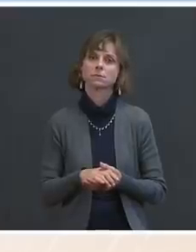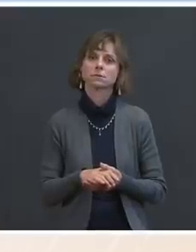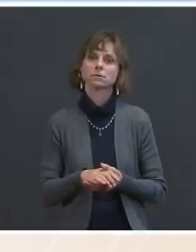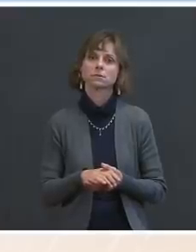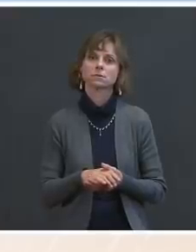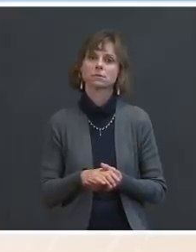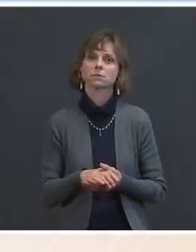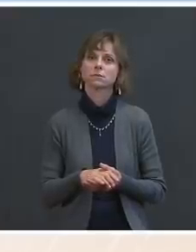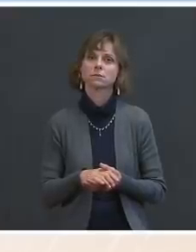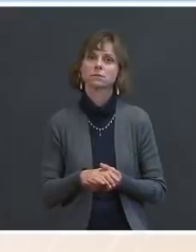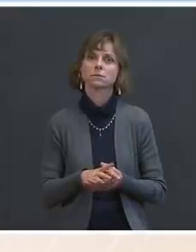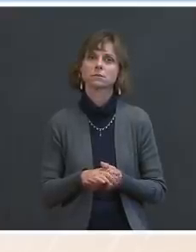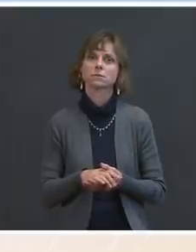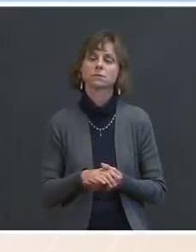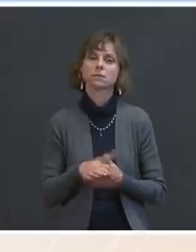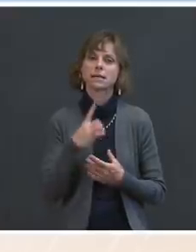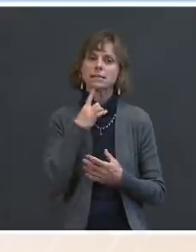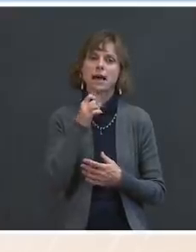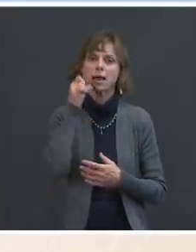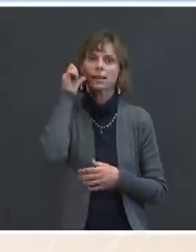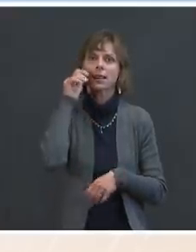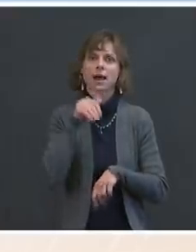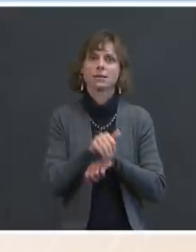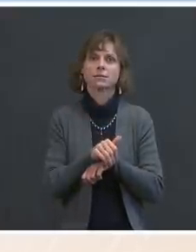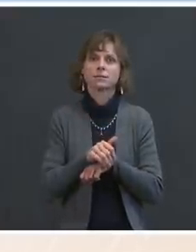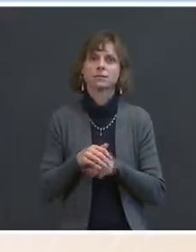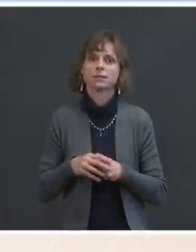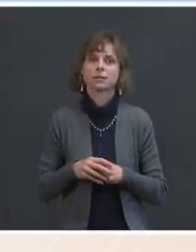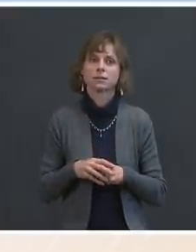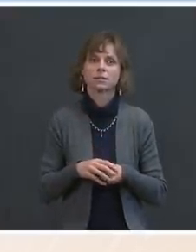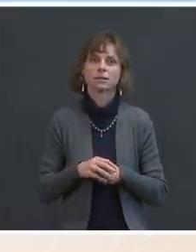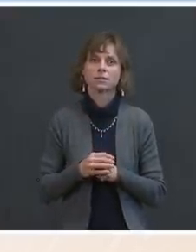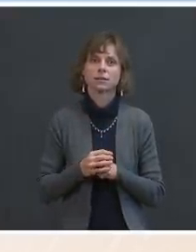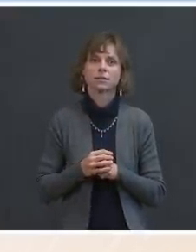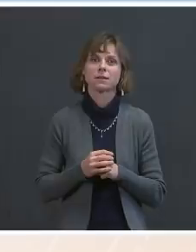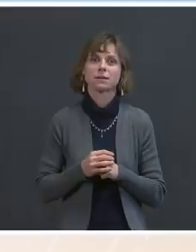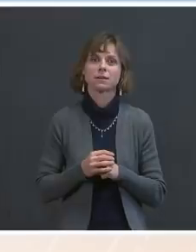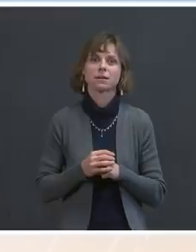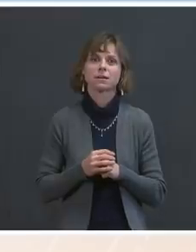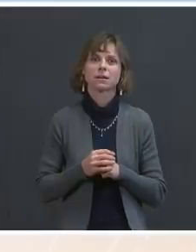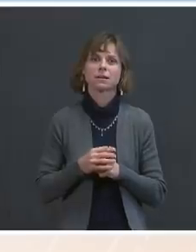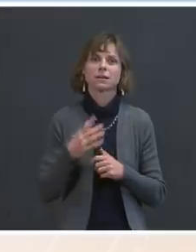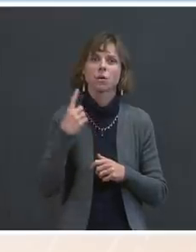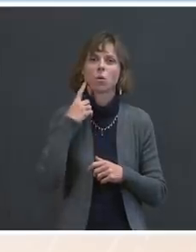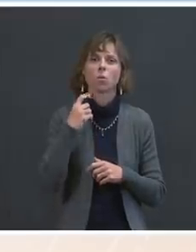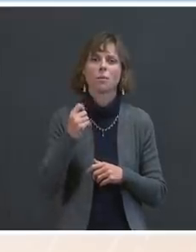that the President's speech to a joint session of Congress won't be for a few weeks. And he was, kind of,